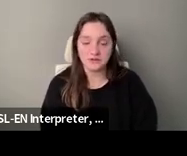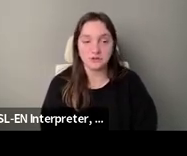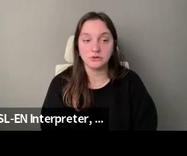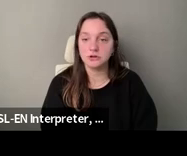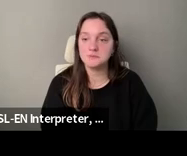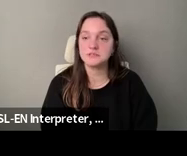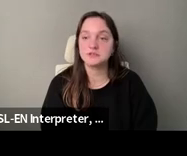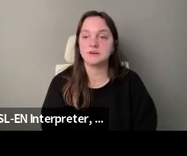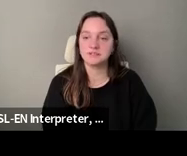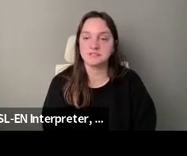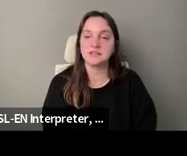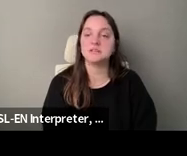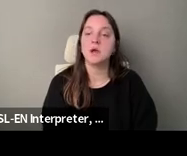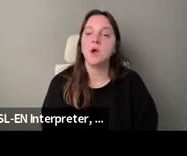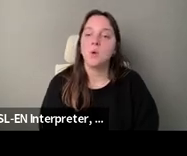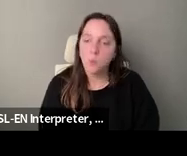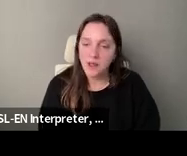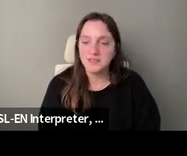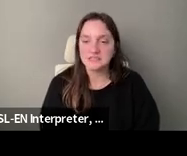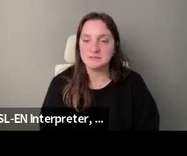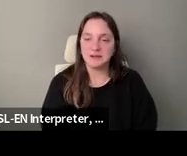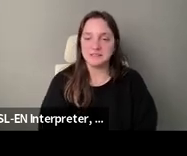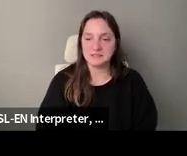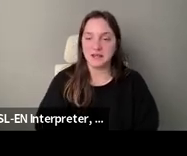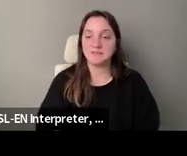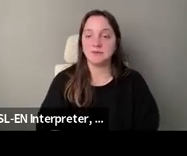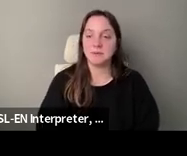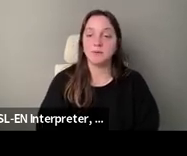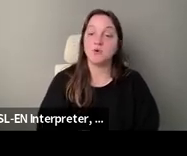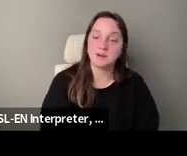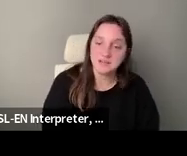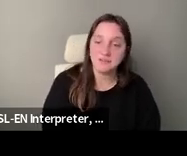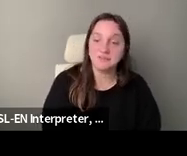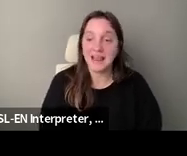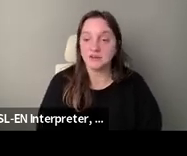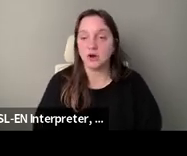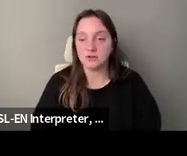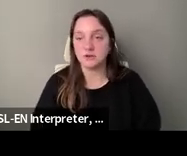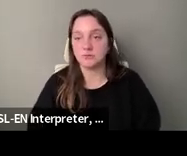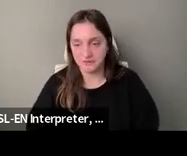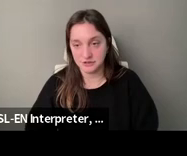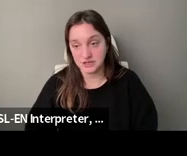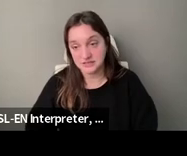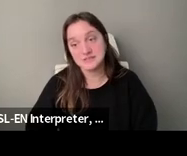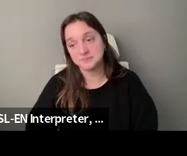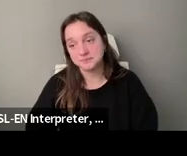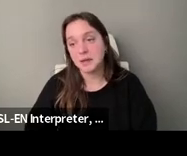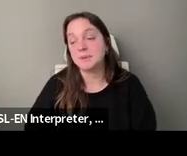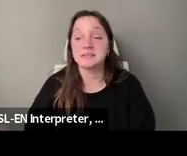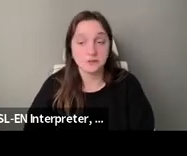understand what the experience is like for people who are deaf and also refugees. Because the court systems